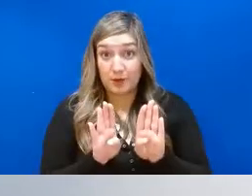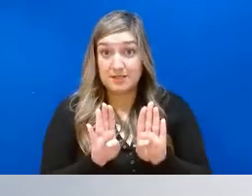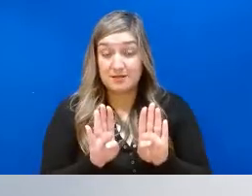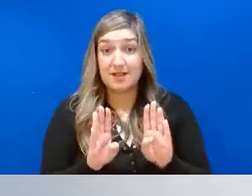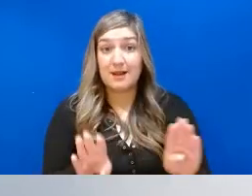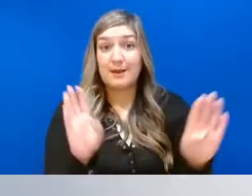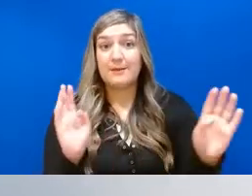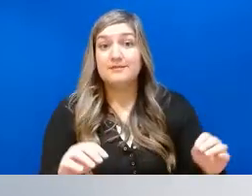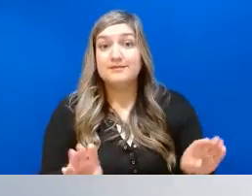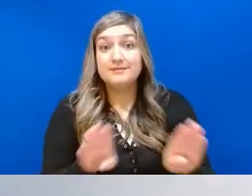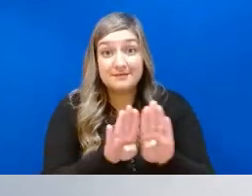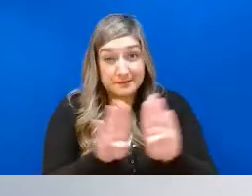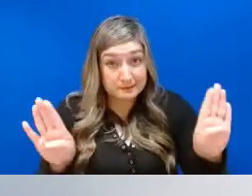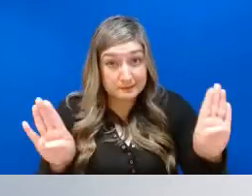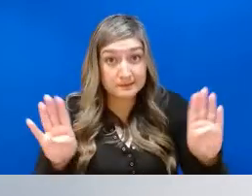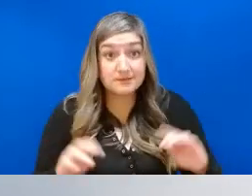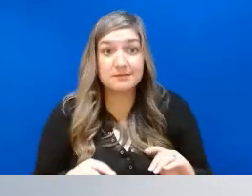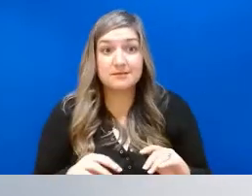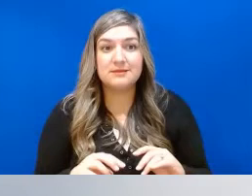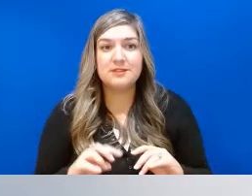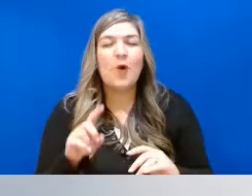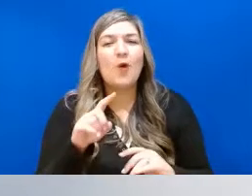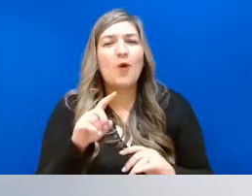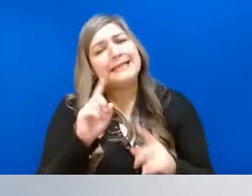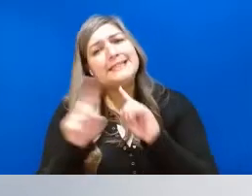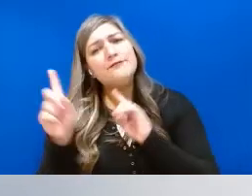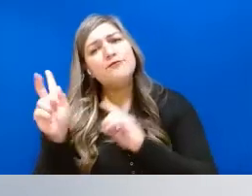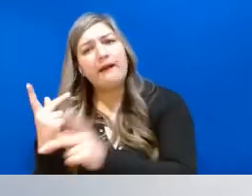and each one serves its specific purpose.